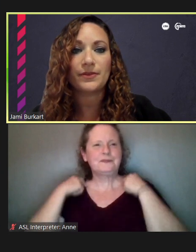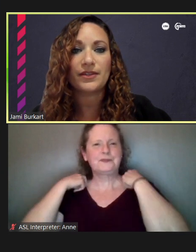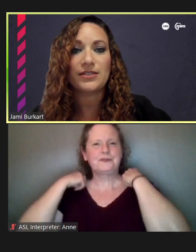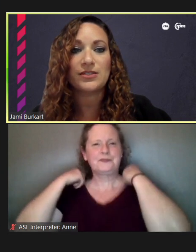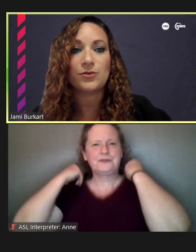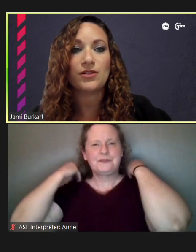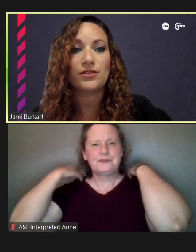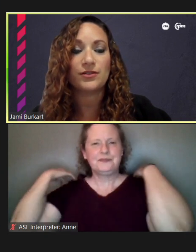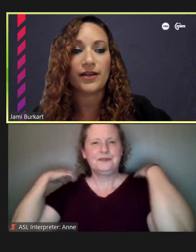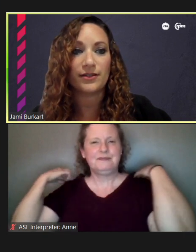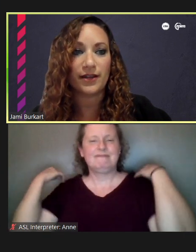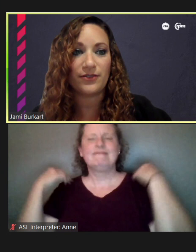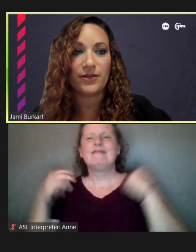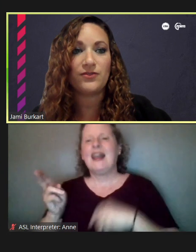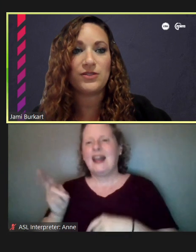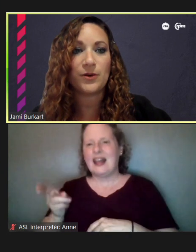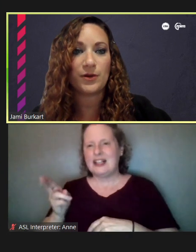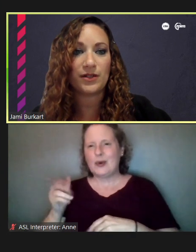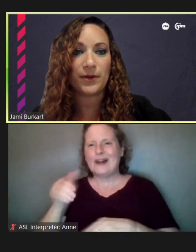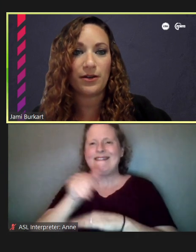The historical nightlife that we've spoken about.